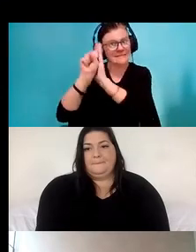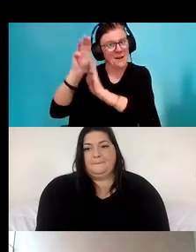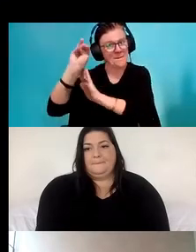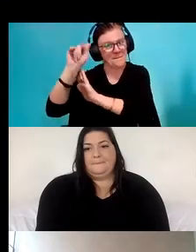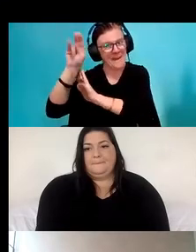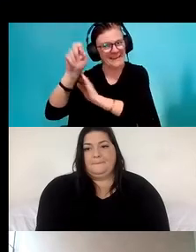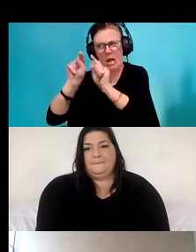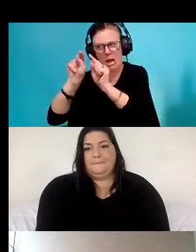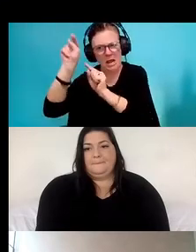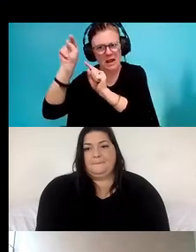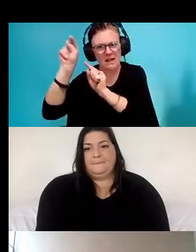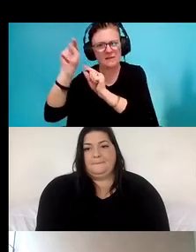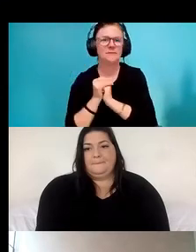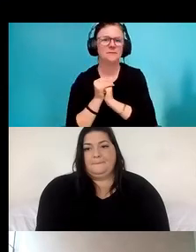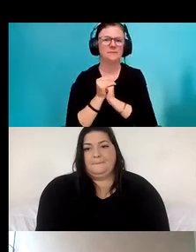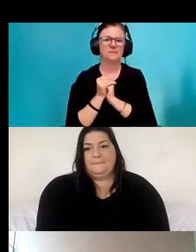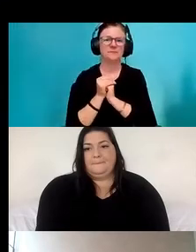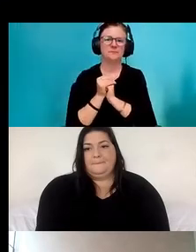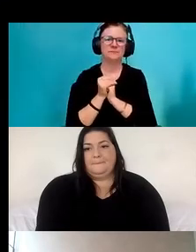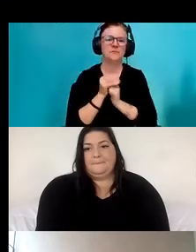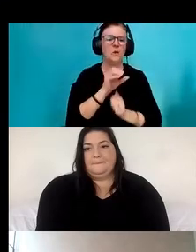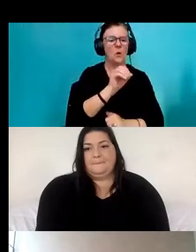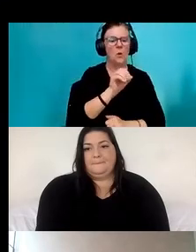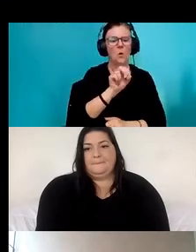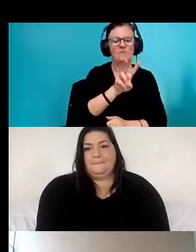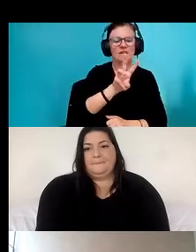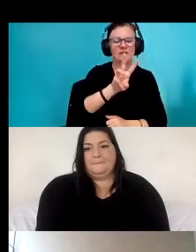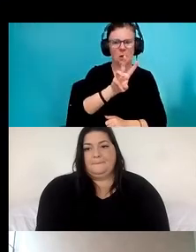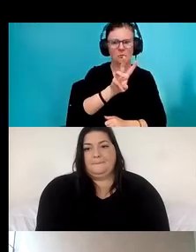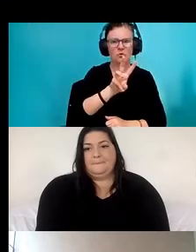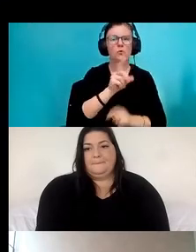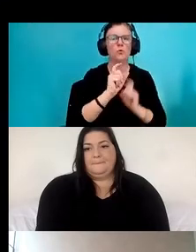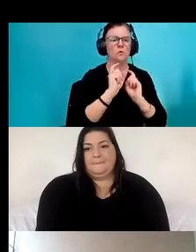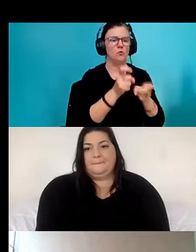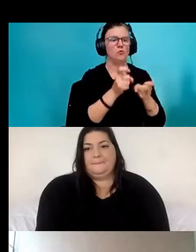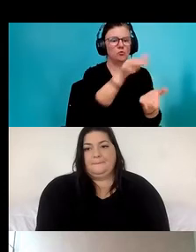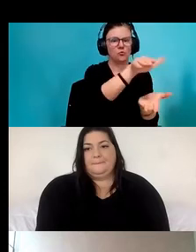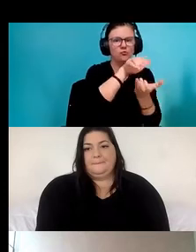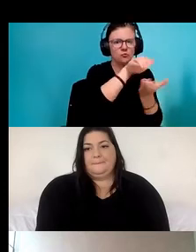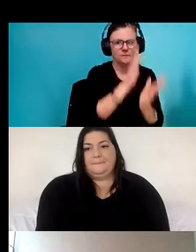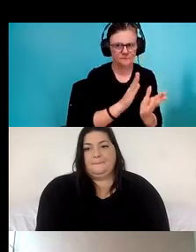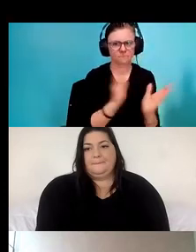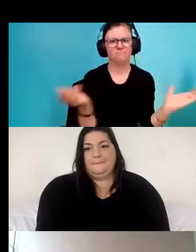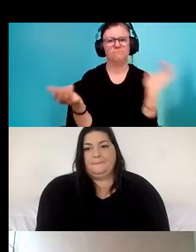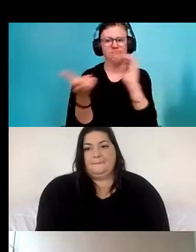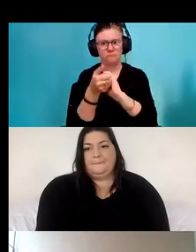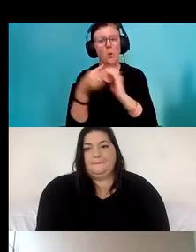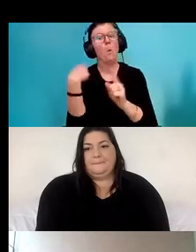We are a partner to OVW grantees and OVW themselves.